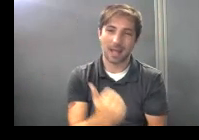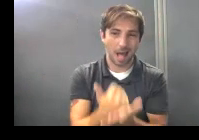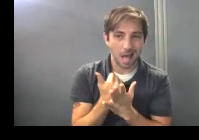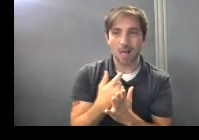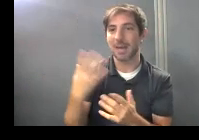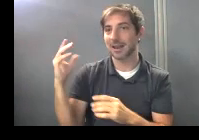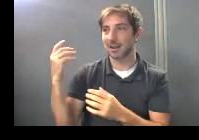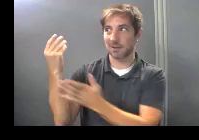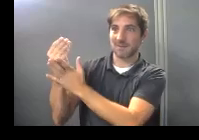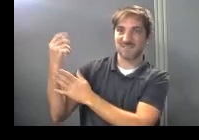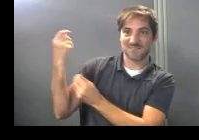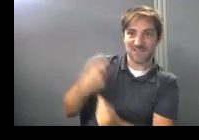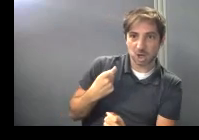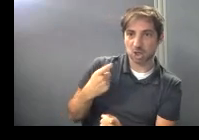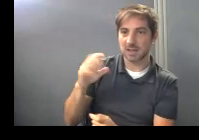IMPORTANTLY. TAKE A FEW MINUTES TO DO THAT.